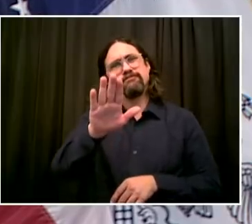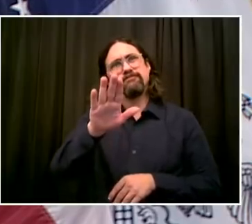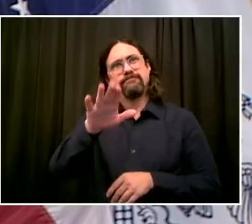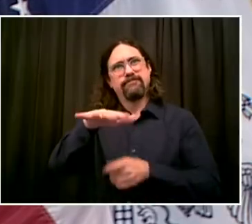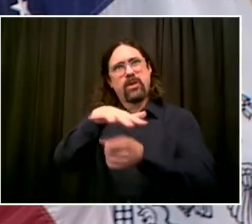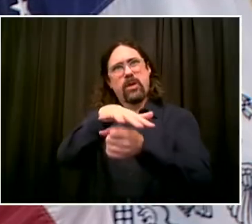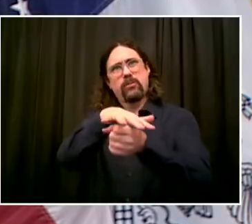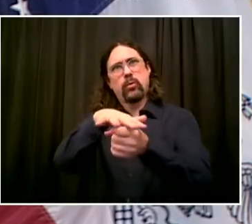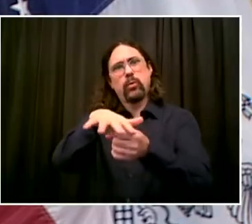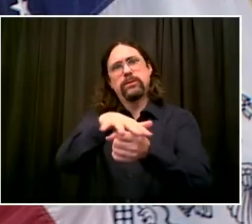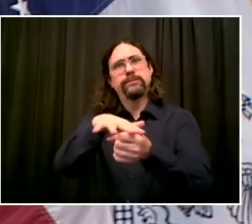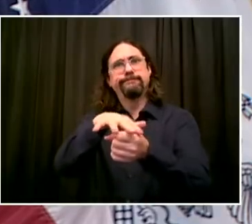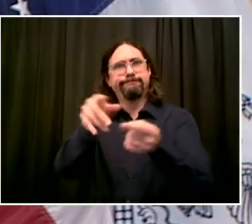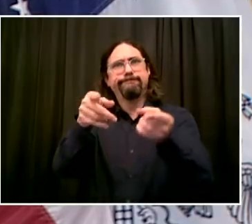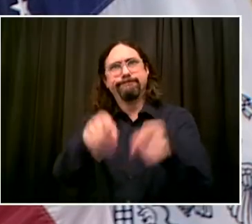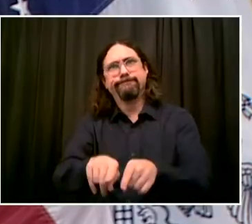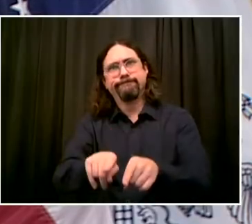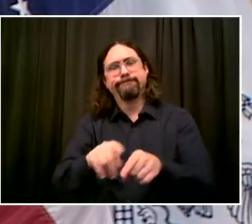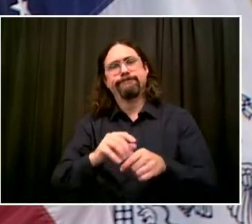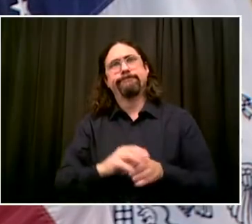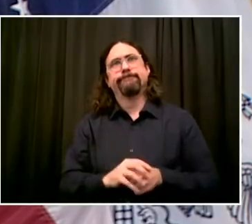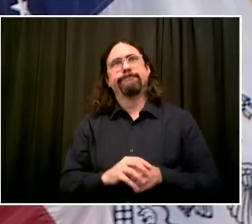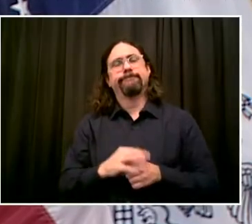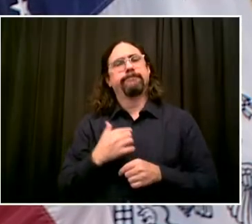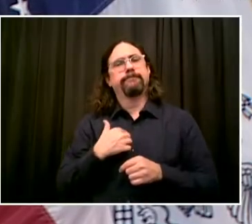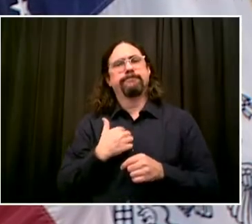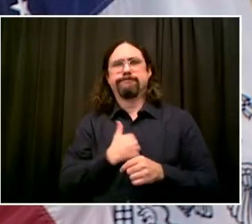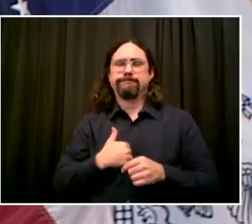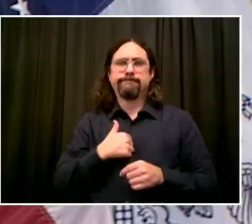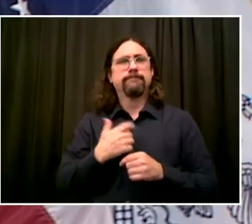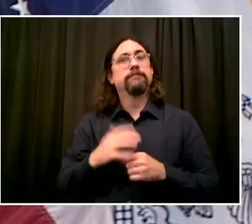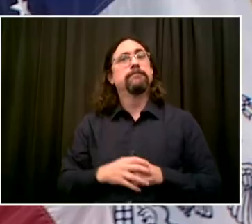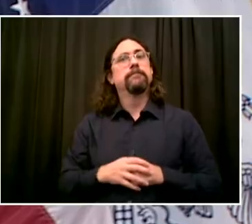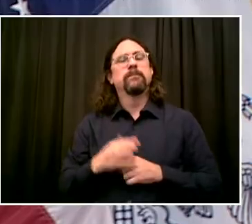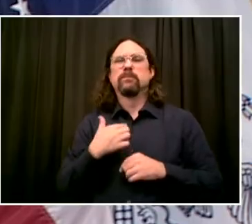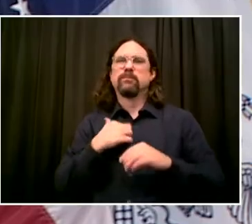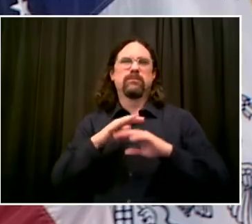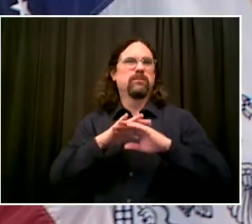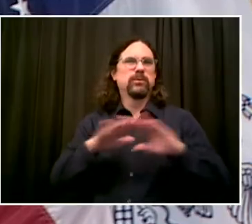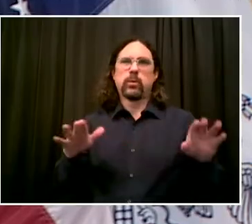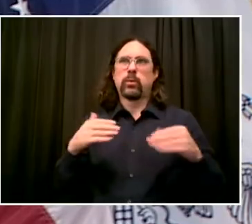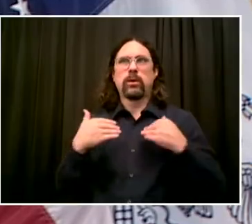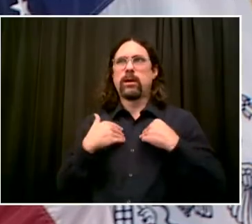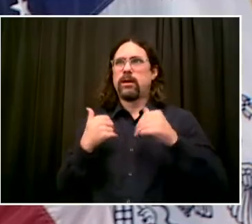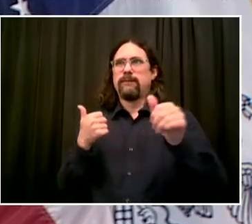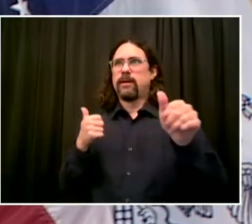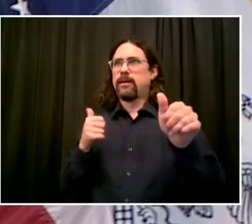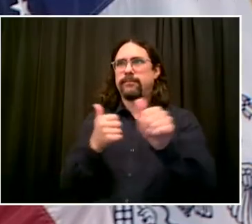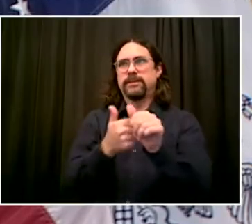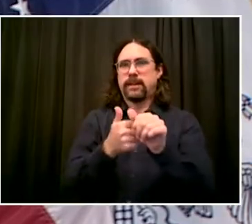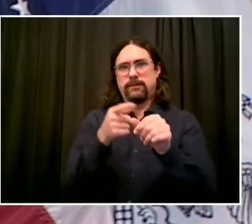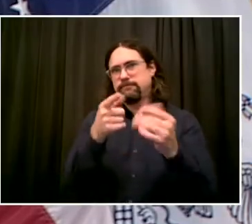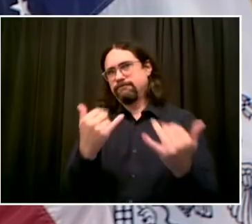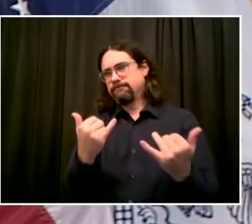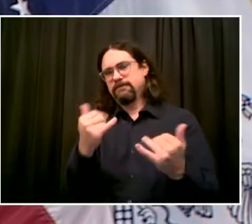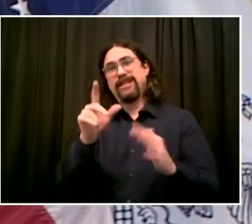MY CONDOLENCES TO THE COMMUNITY. I DON'T HAVE AN UPDAE TBT UWE WILL T GEYOU ONE.